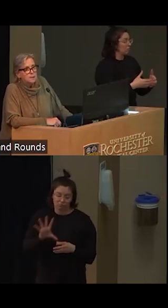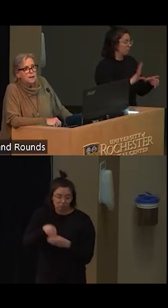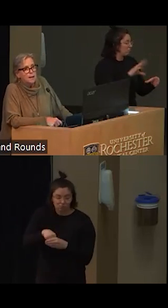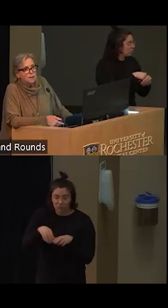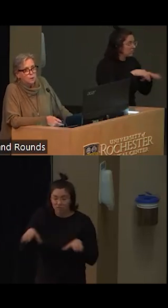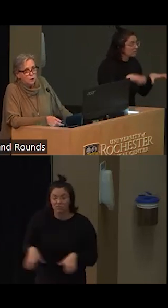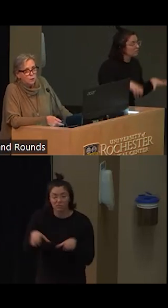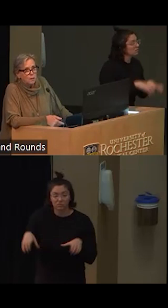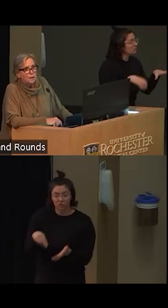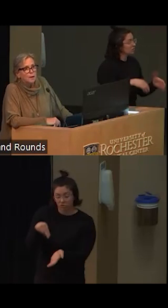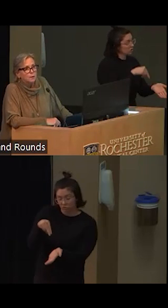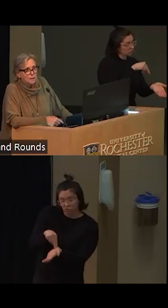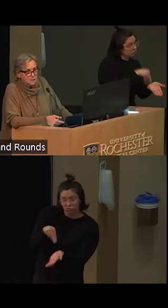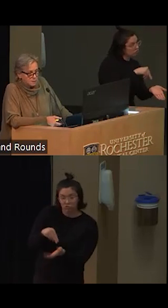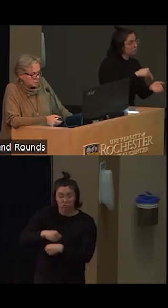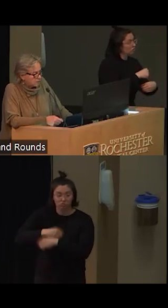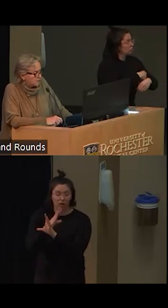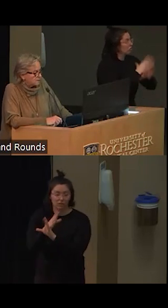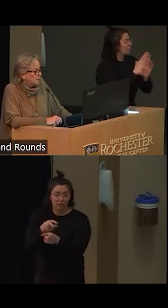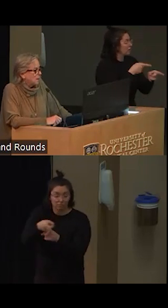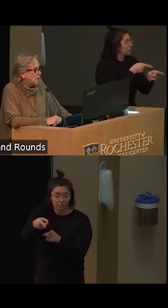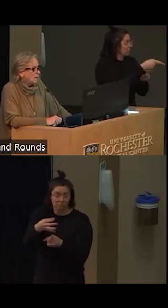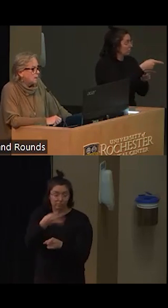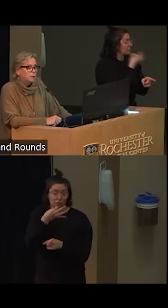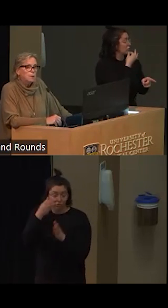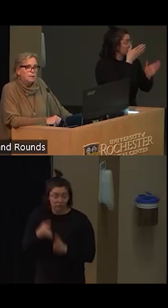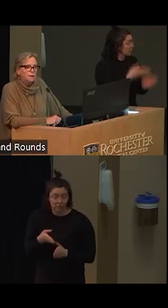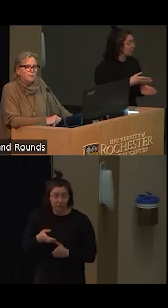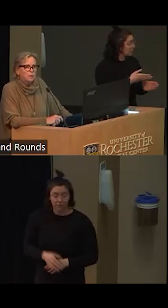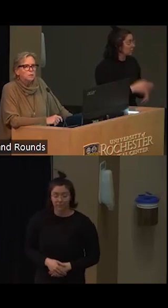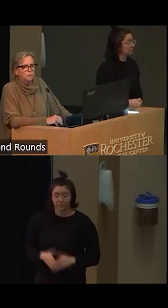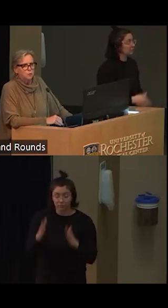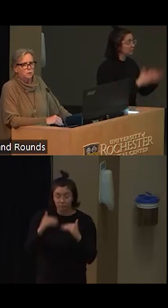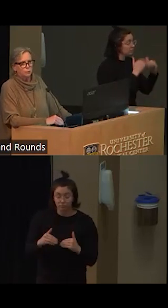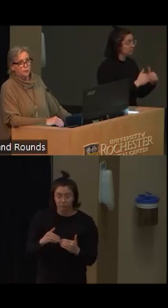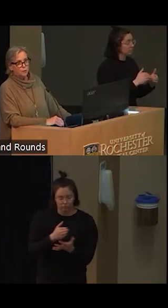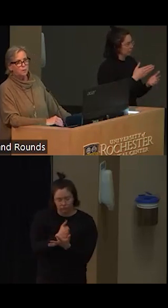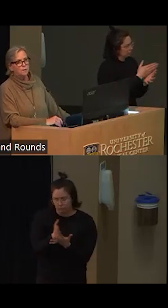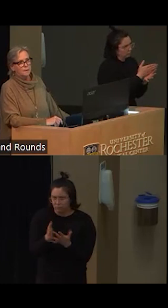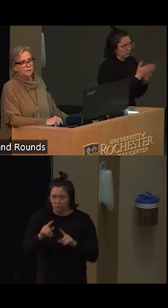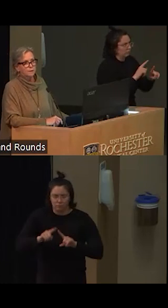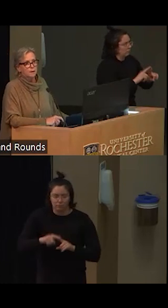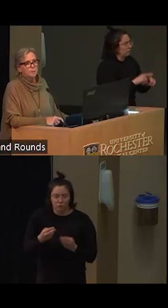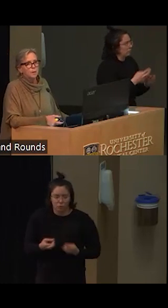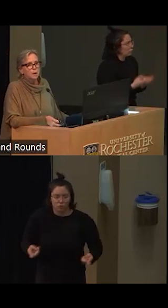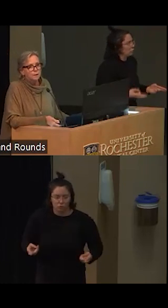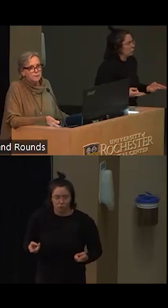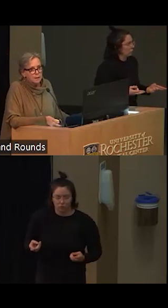and nursing and crisis specialists uh utilizing a multitude of resources that are available on